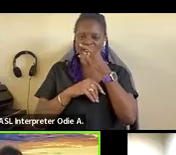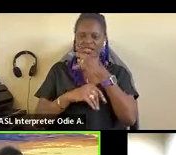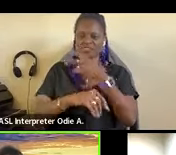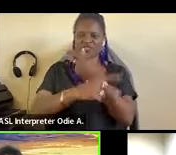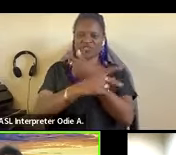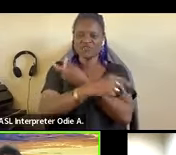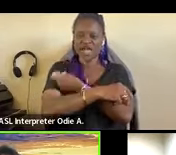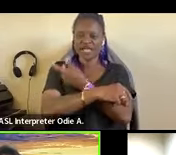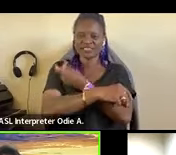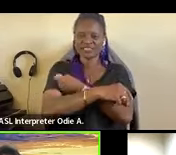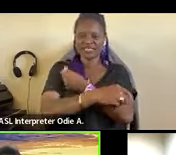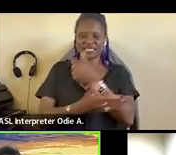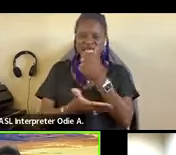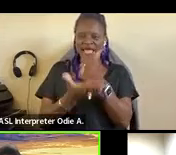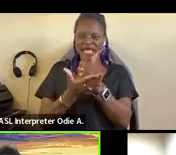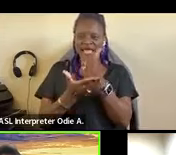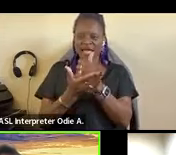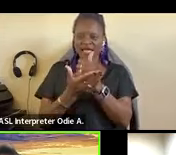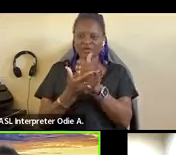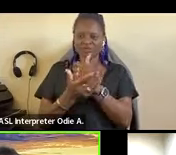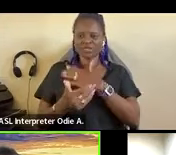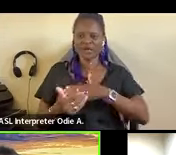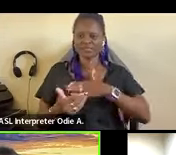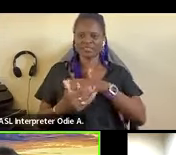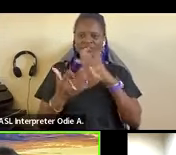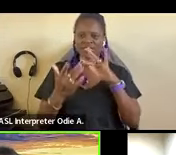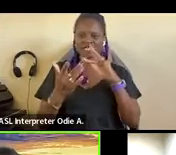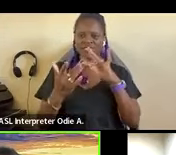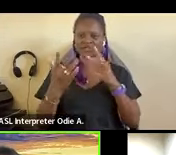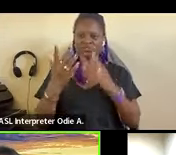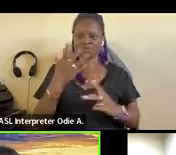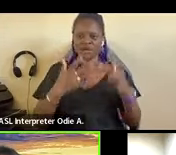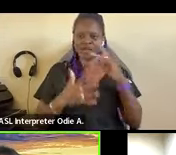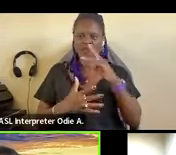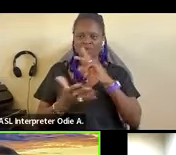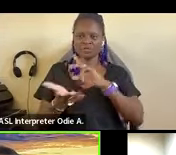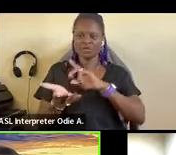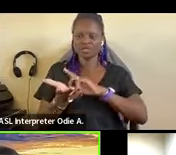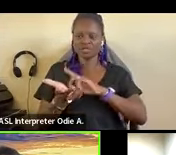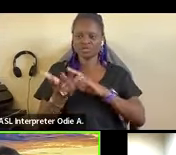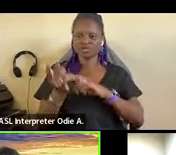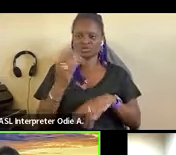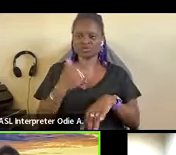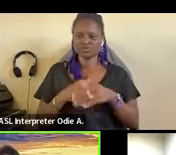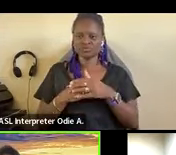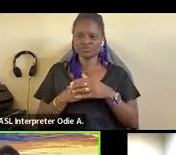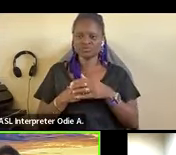encouraged to reach out to their primary care providers to find a vaccine appointment for their children as soon as possible.